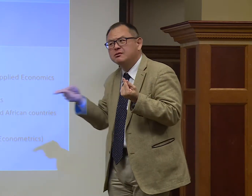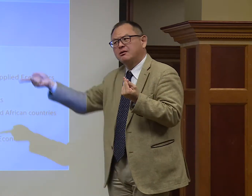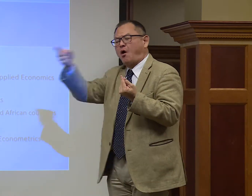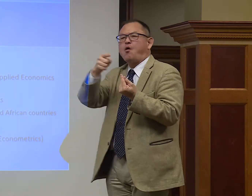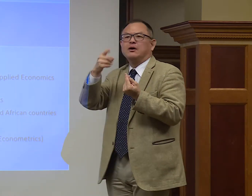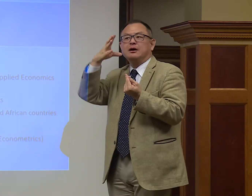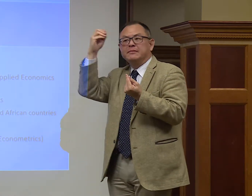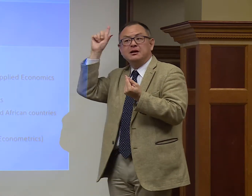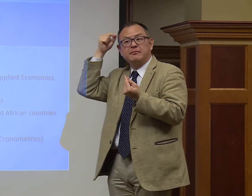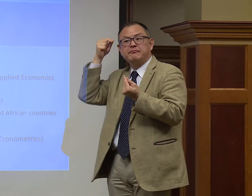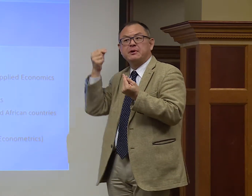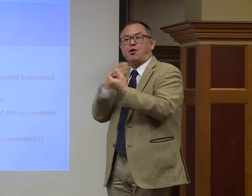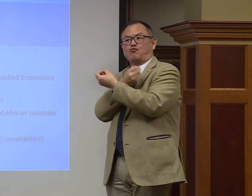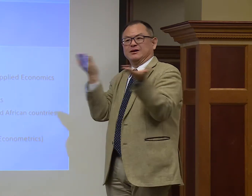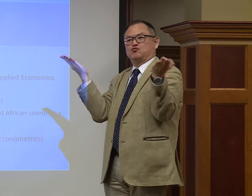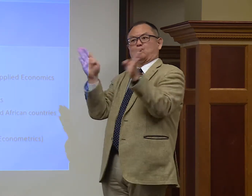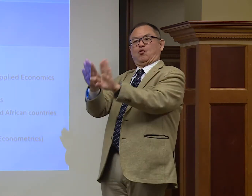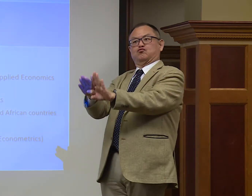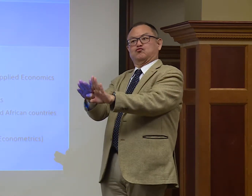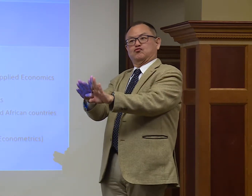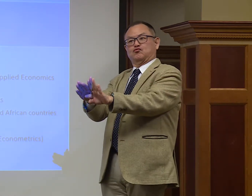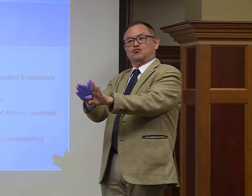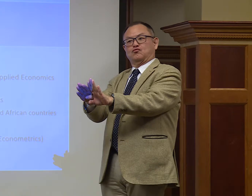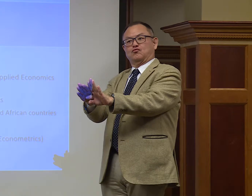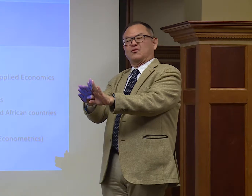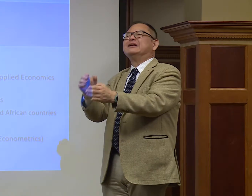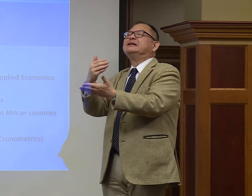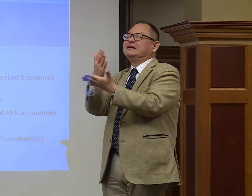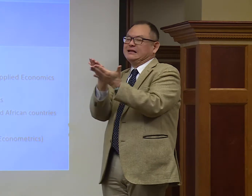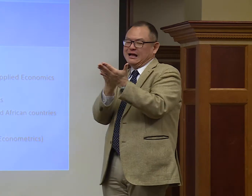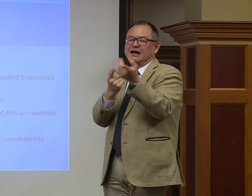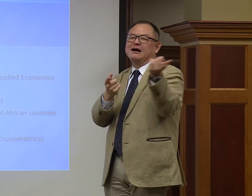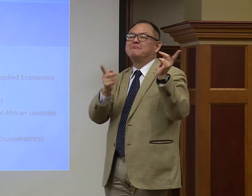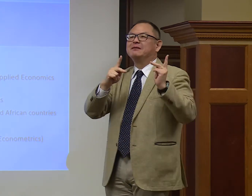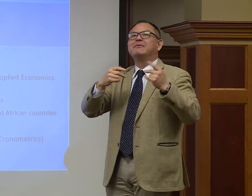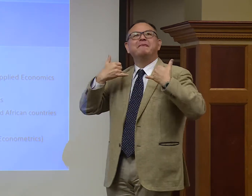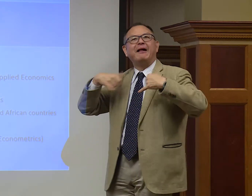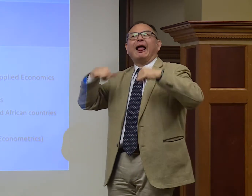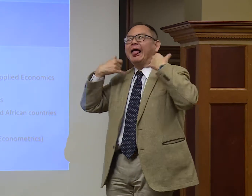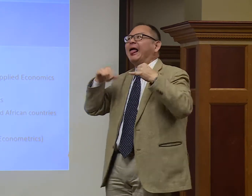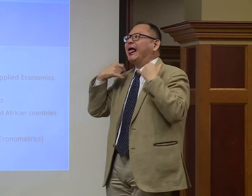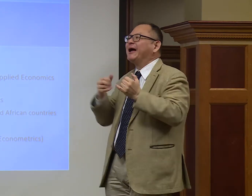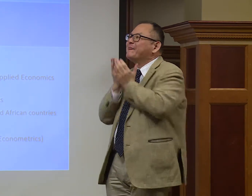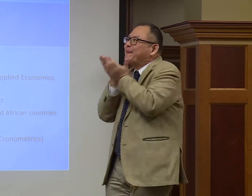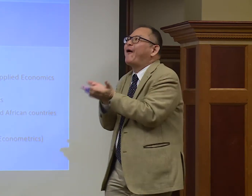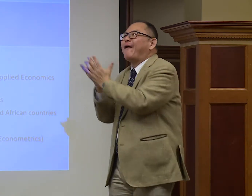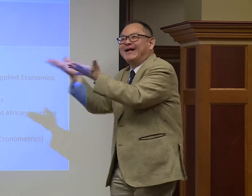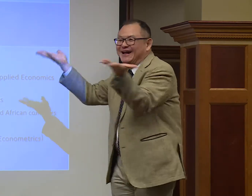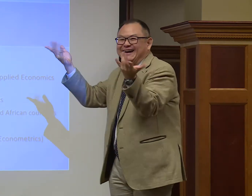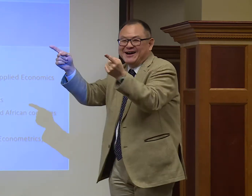things were closed, because the government in Japan typically has a standard,